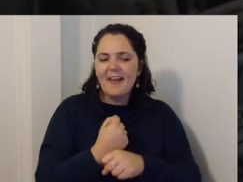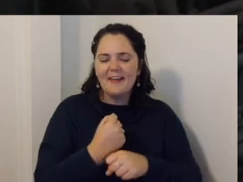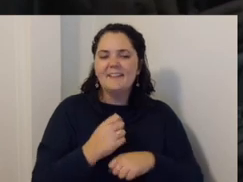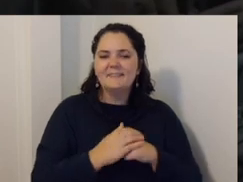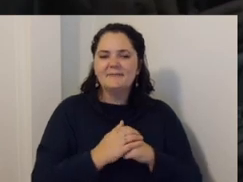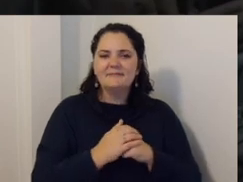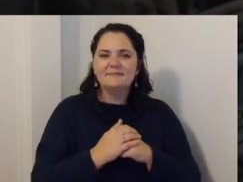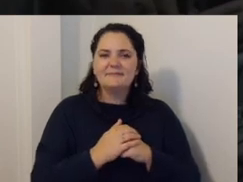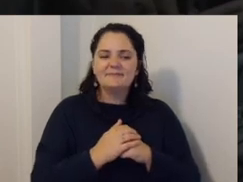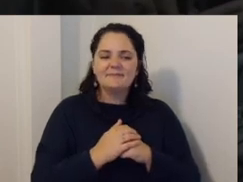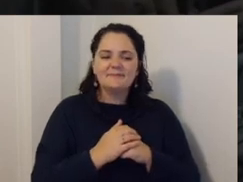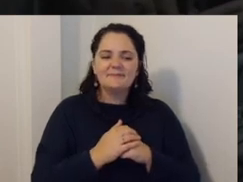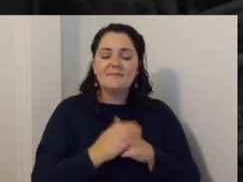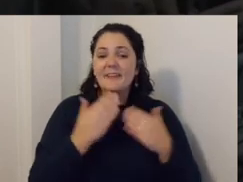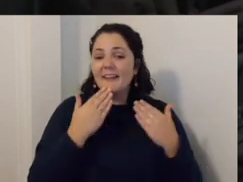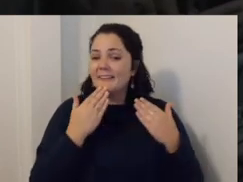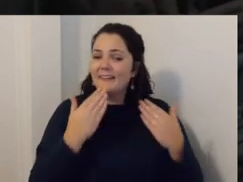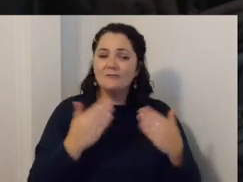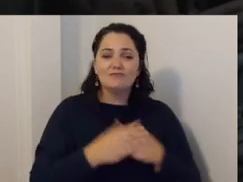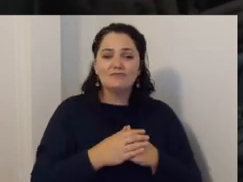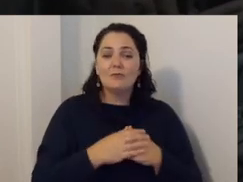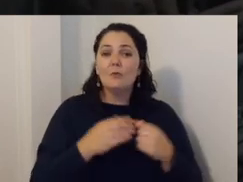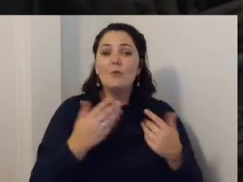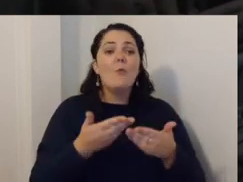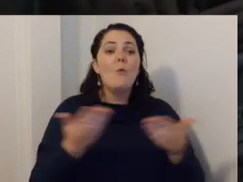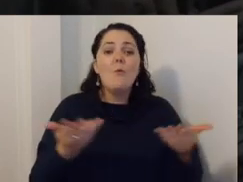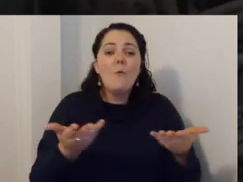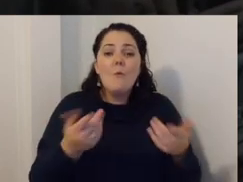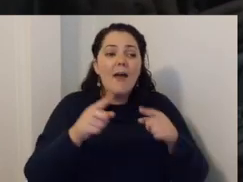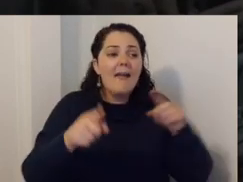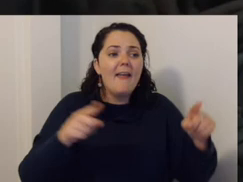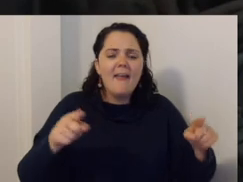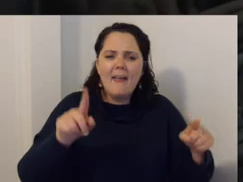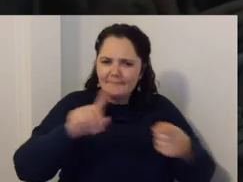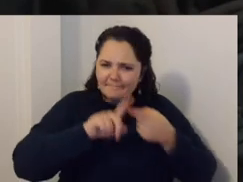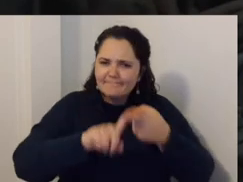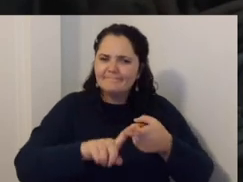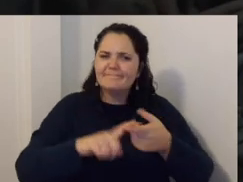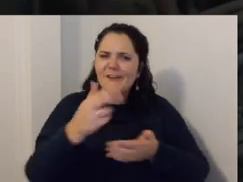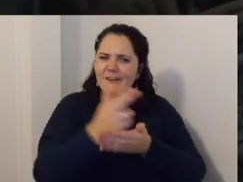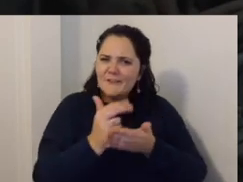and wherever you are um keep drawing y'all uh and uh thank you so much and thank you to